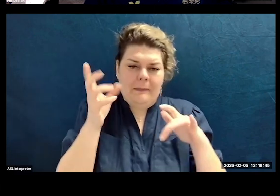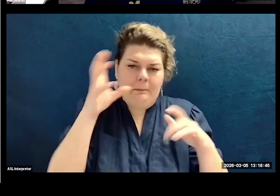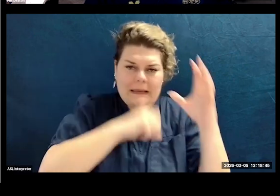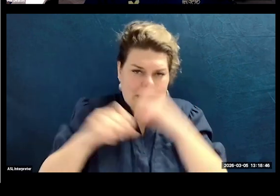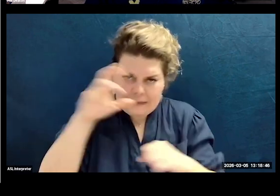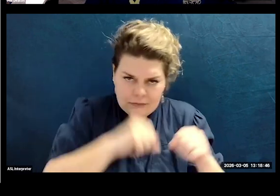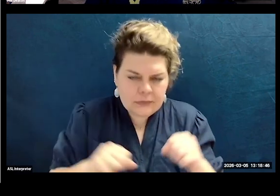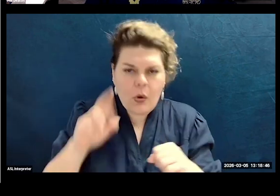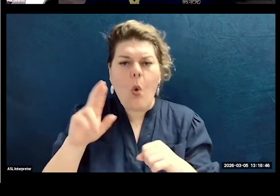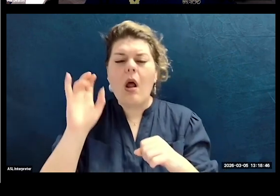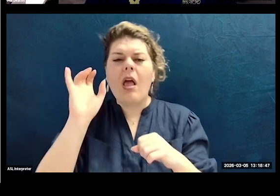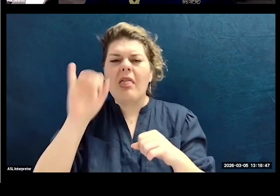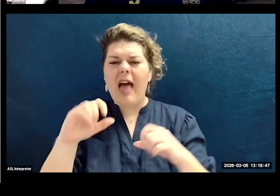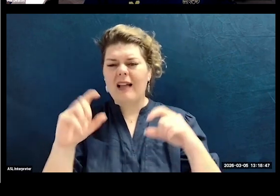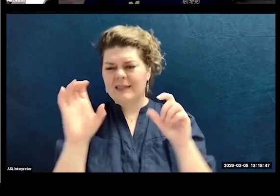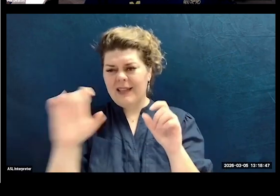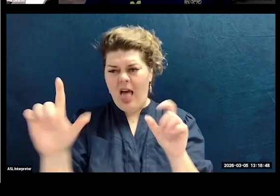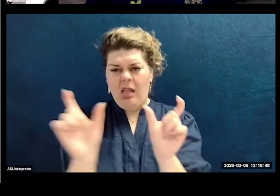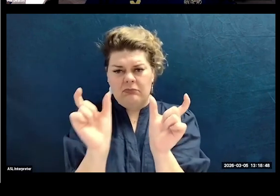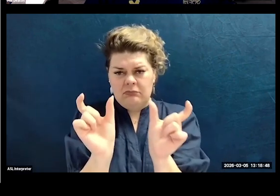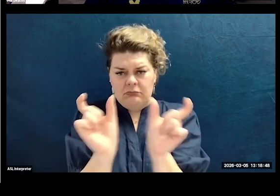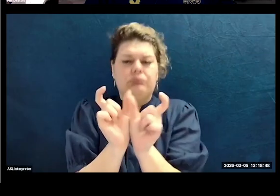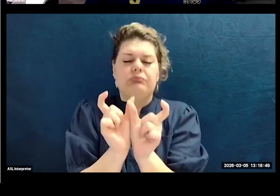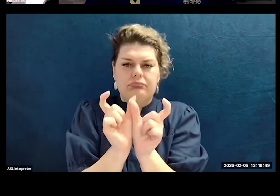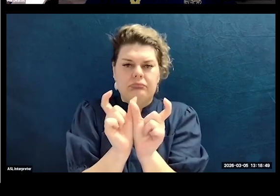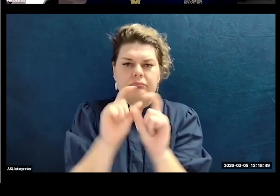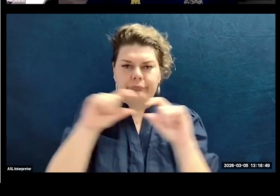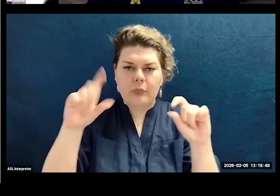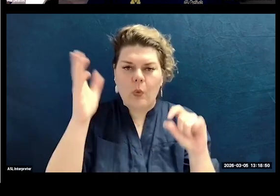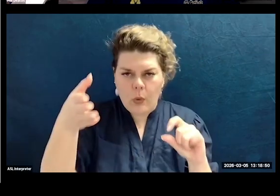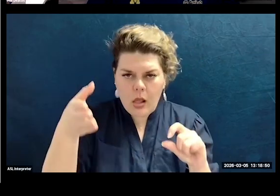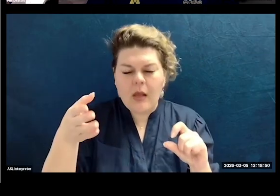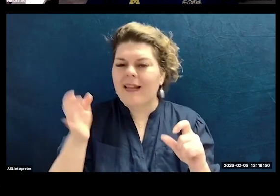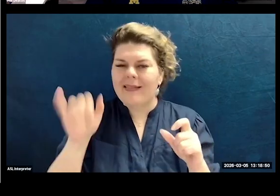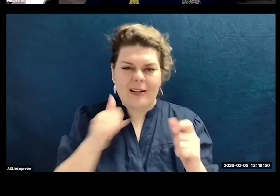or sometimes combining cells of data. Generally, auto-tagging may make assumptions about